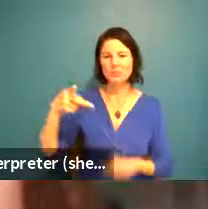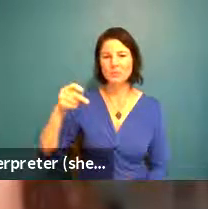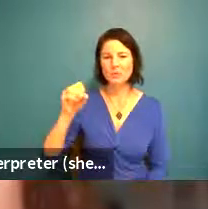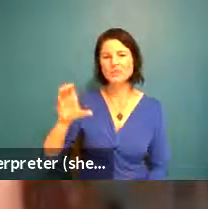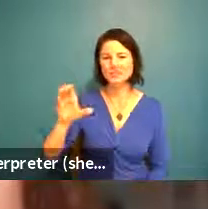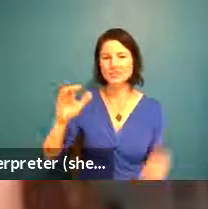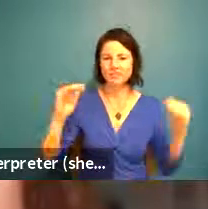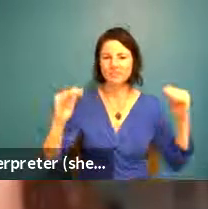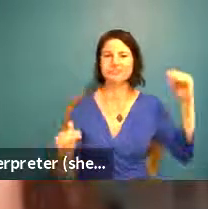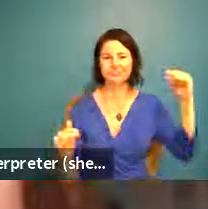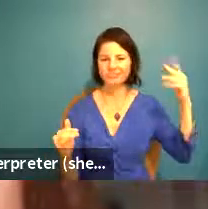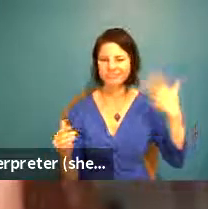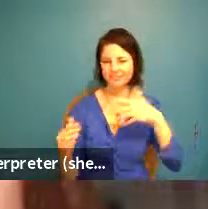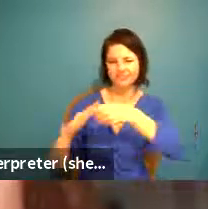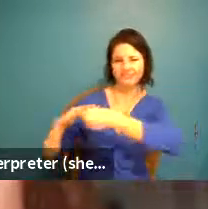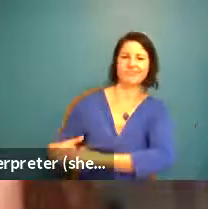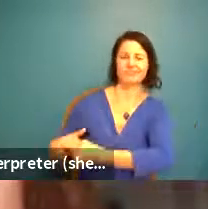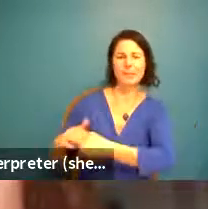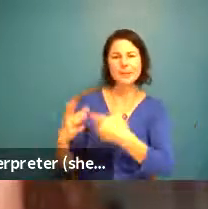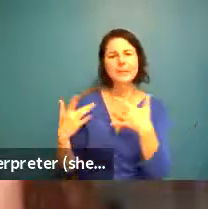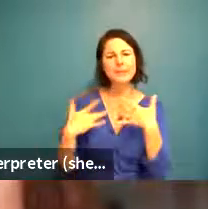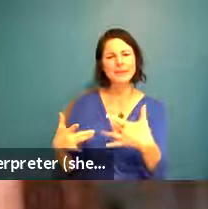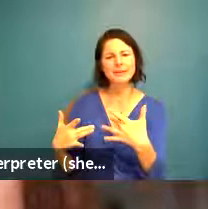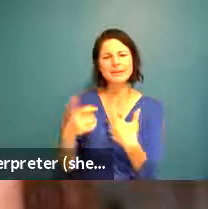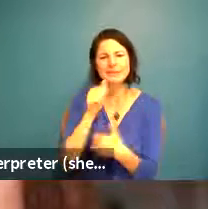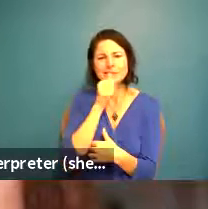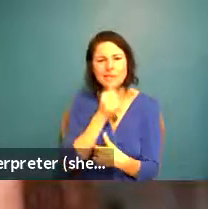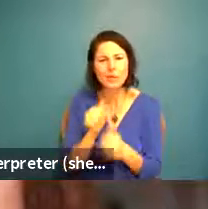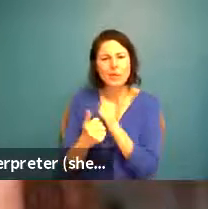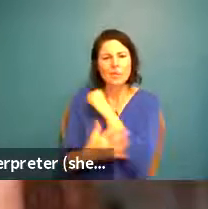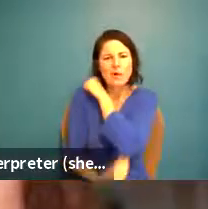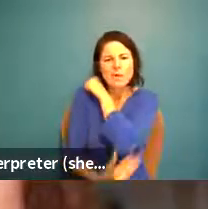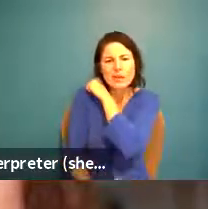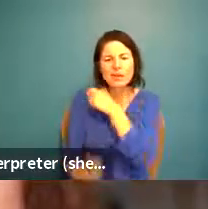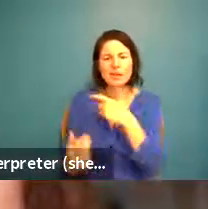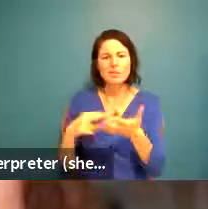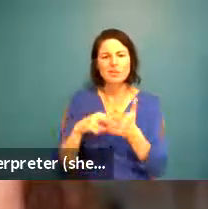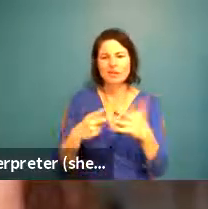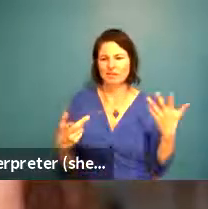disproportionately impacted by poverty, and therefore are disproportionately impacted in regards to being able to transition.